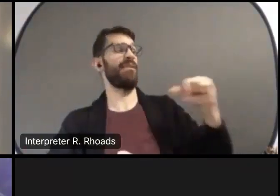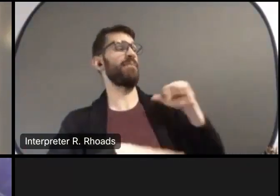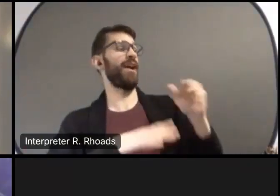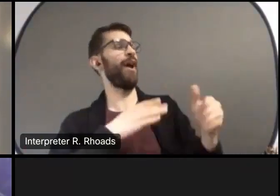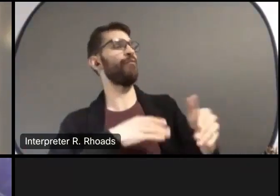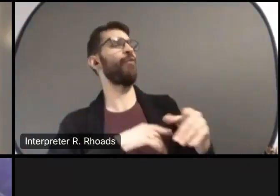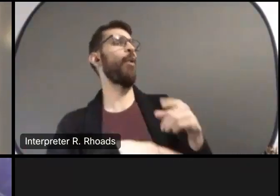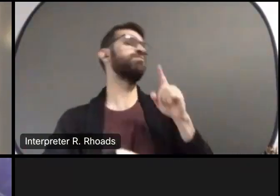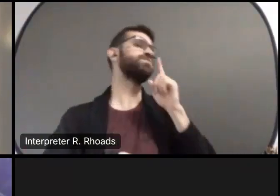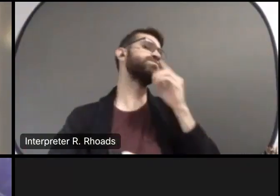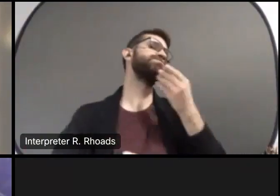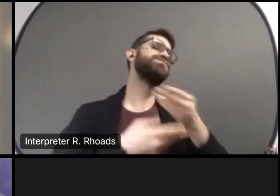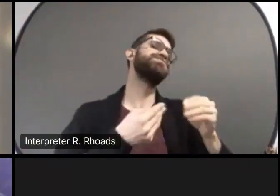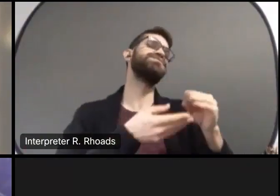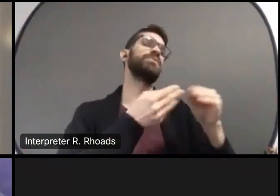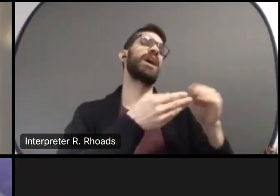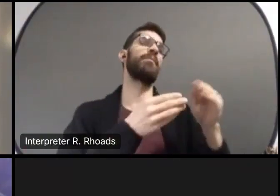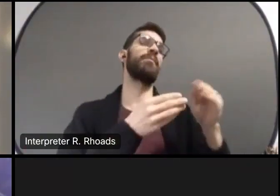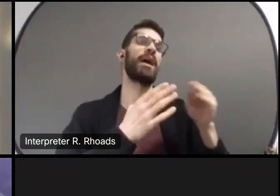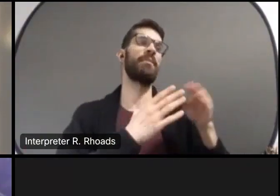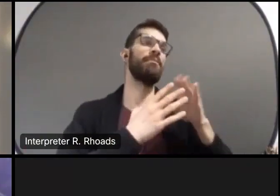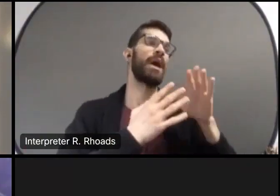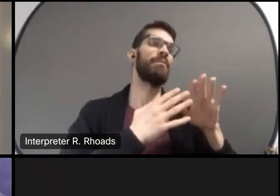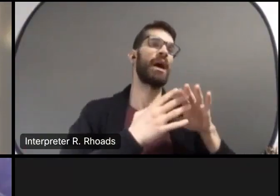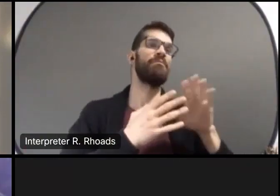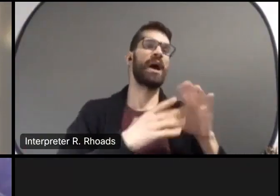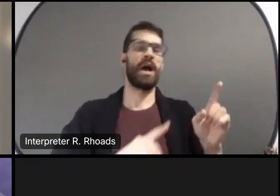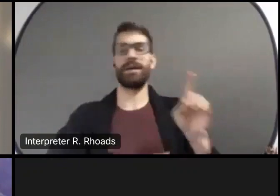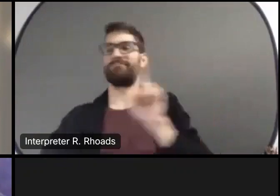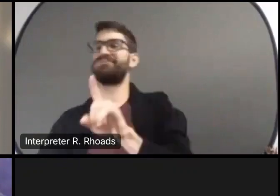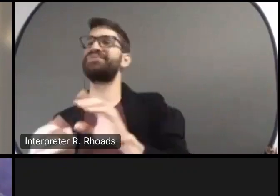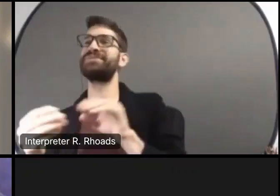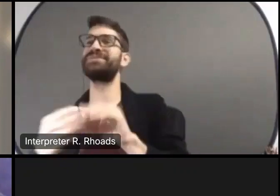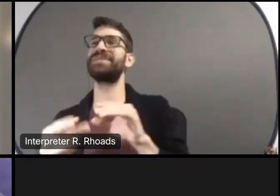to say whenever they wanted to say it, right? According to Robert's Rules, you need to be